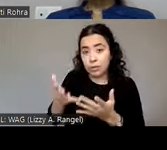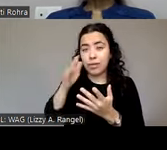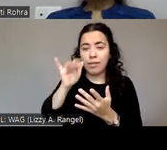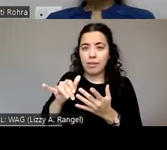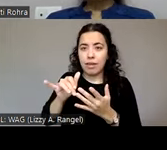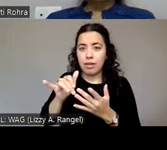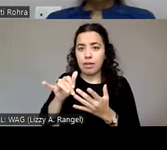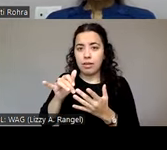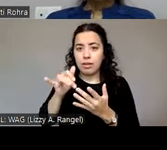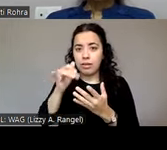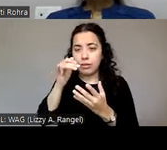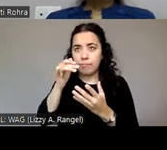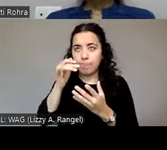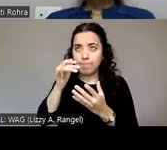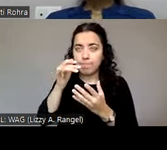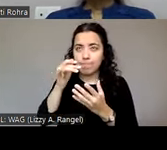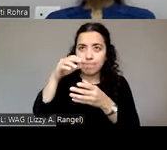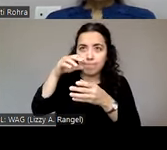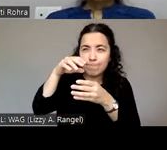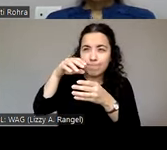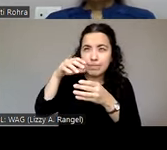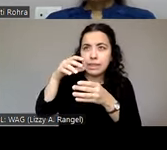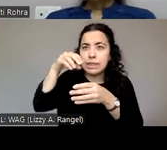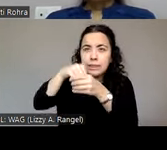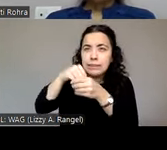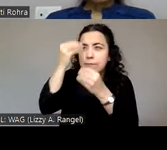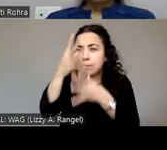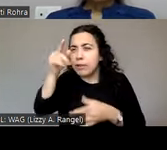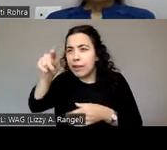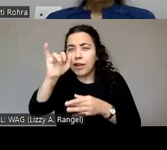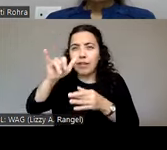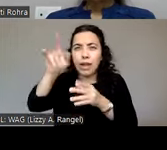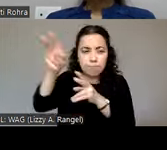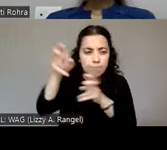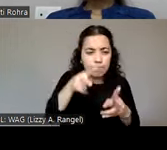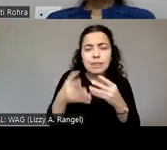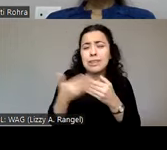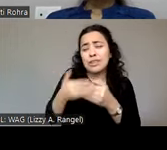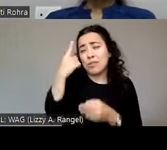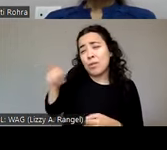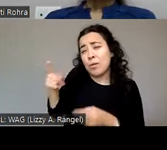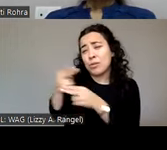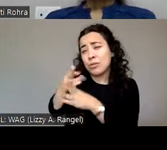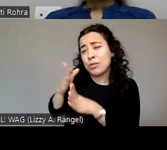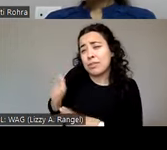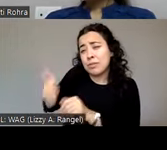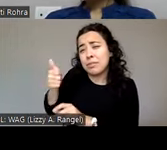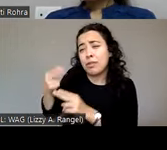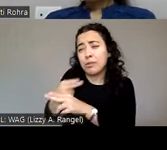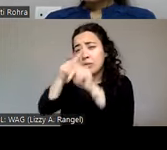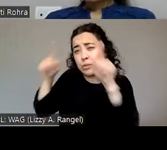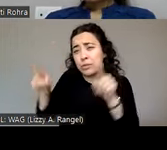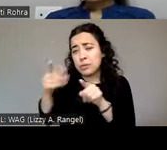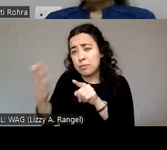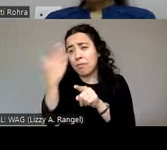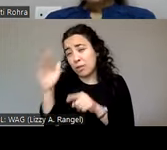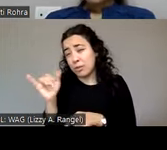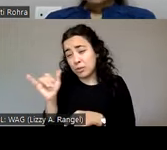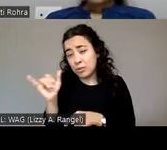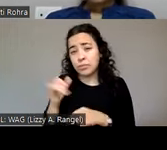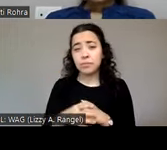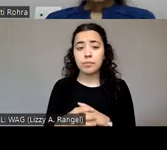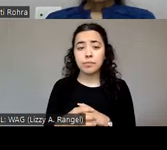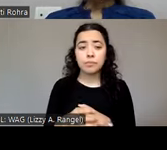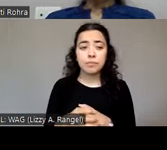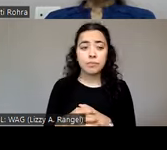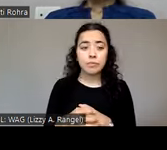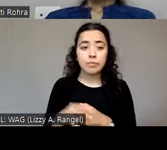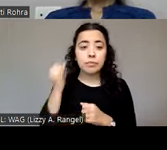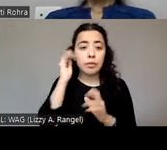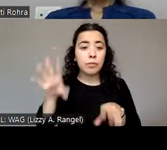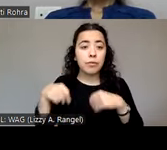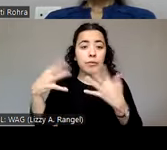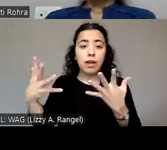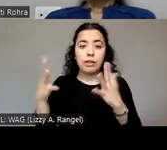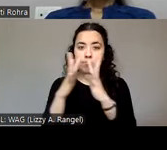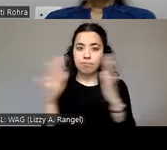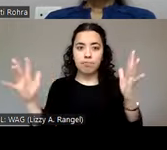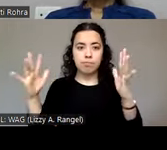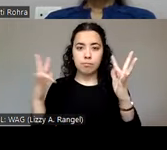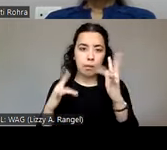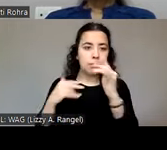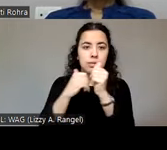operations are easy for magnified users as well. So when dynamic updates are provided people will